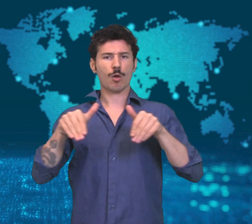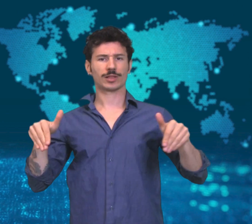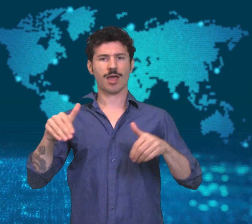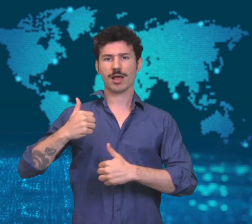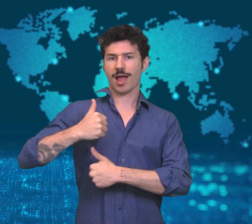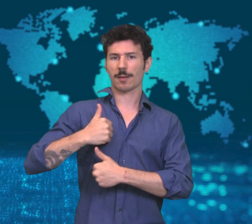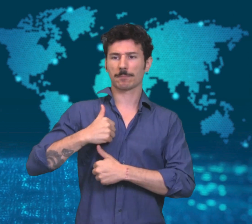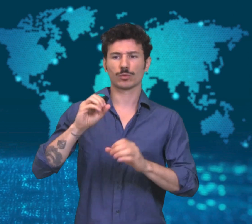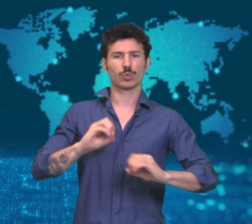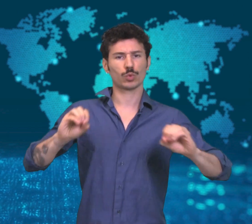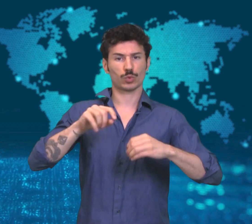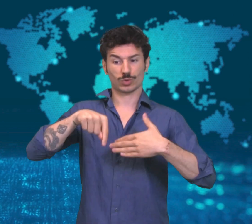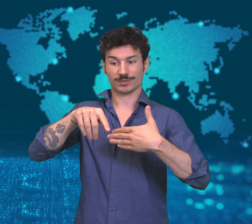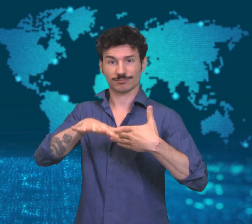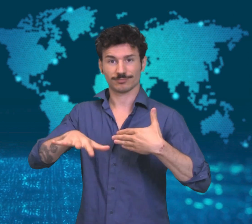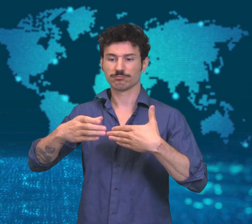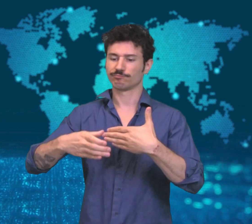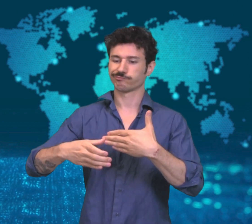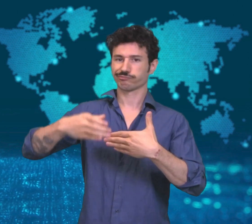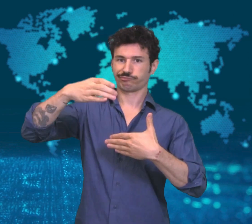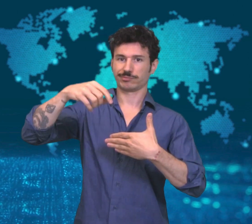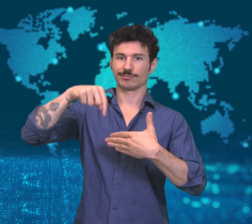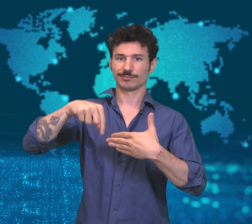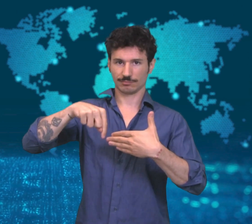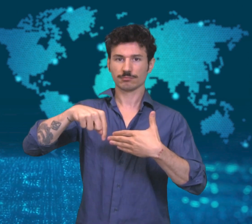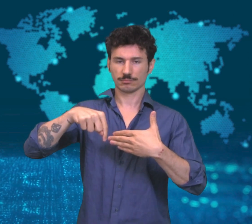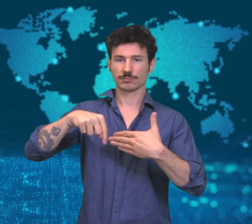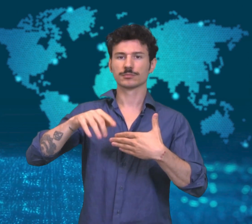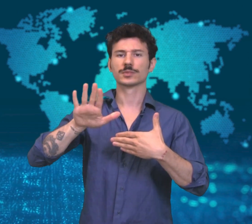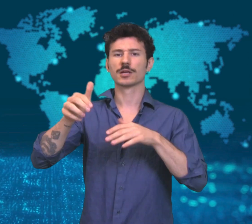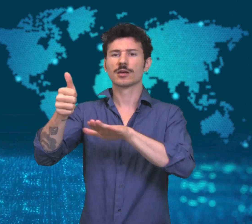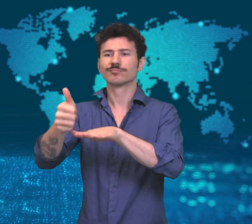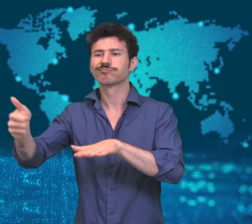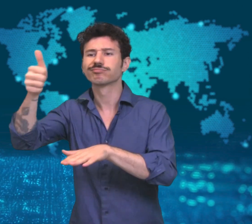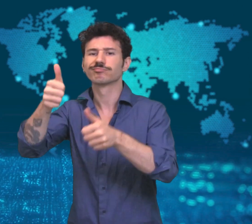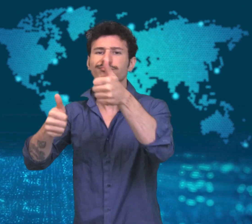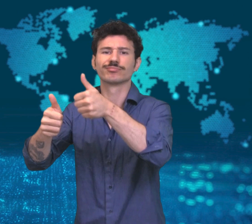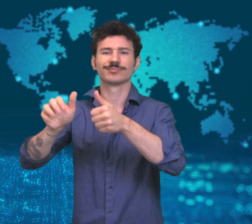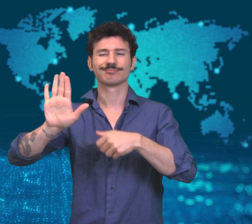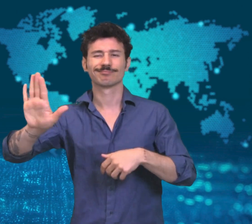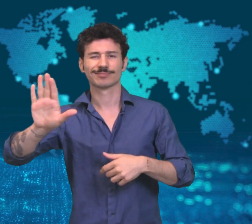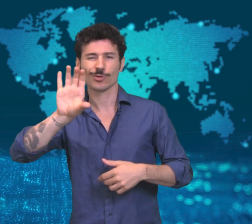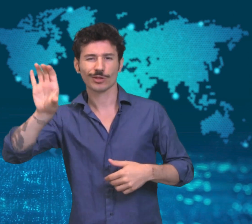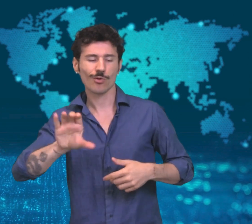Dozens of officials from both sides worked there in an